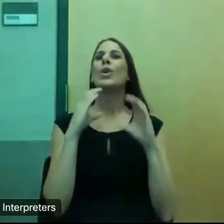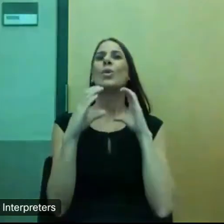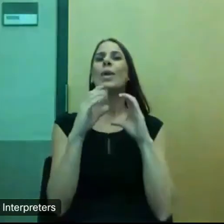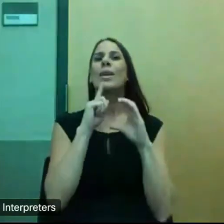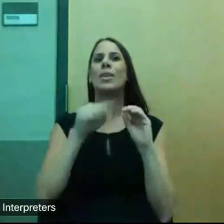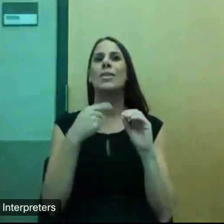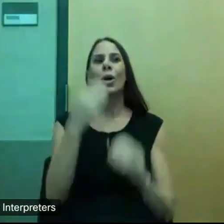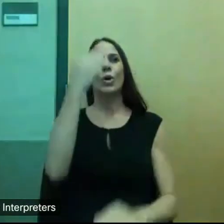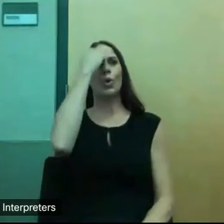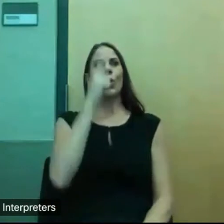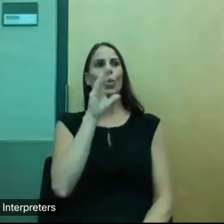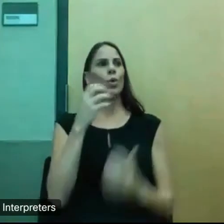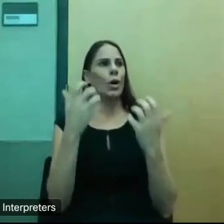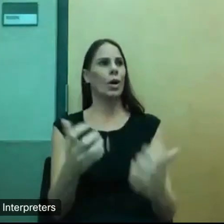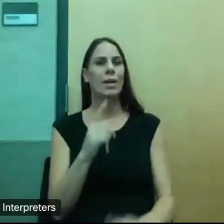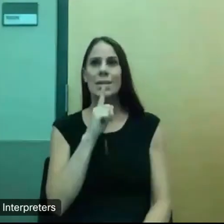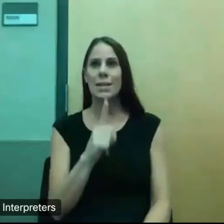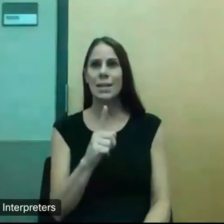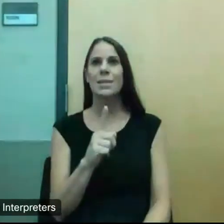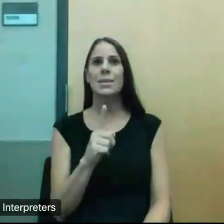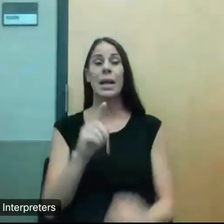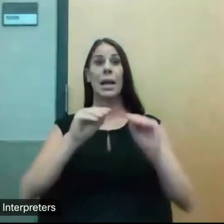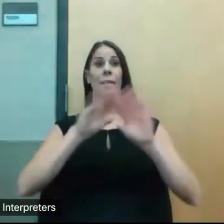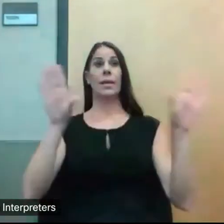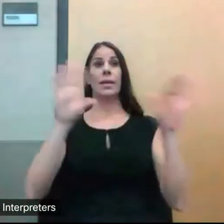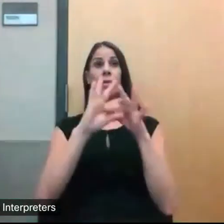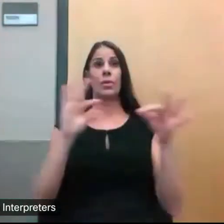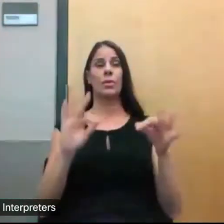your audience and ensure in clarity of message, knowing your audience, and then delivering